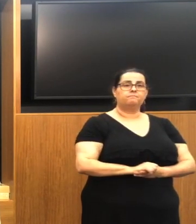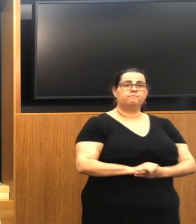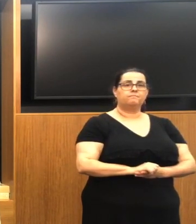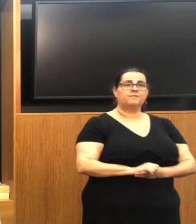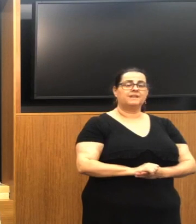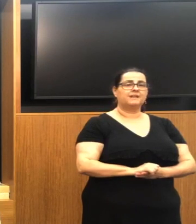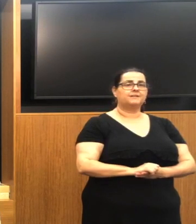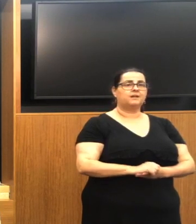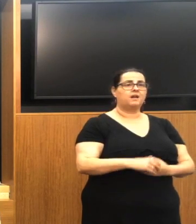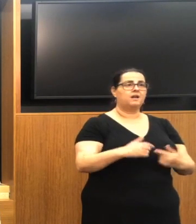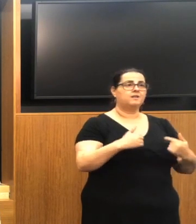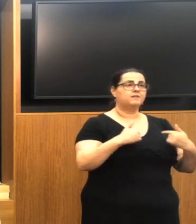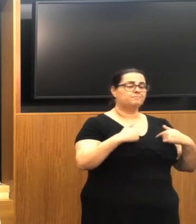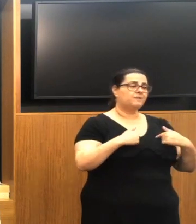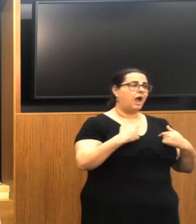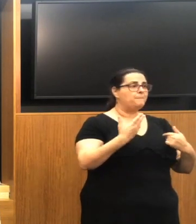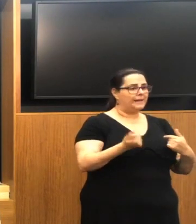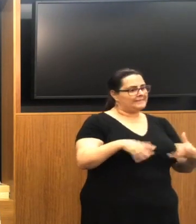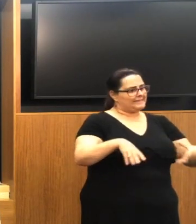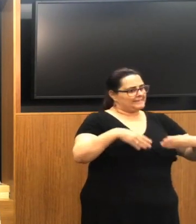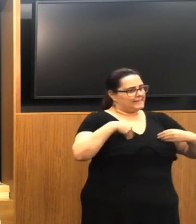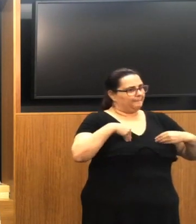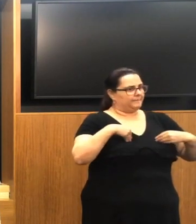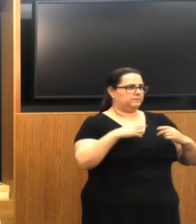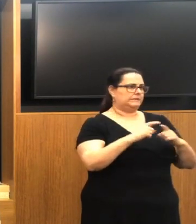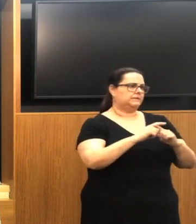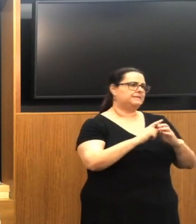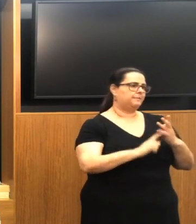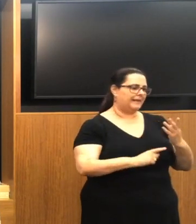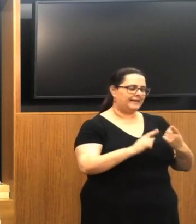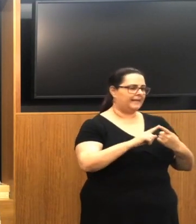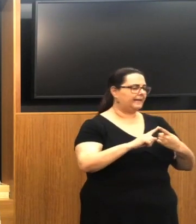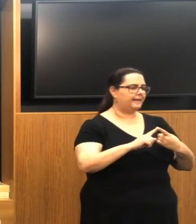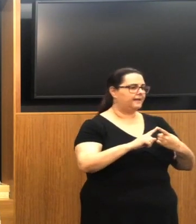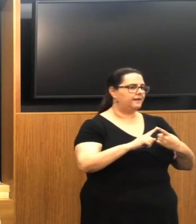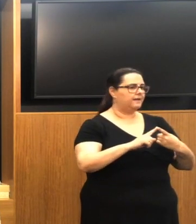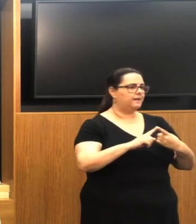to live with was that I was not the favorite playmate